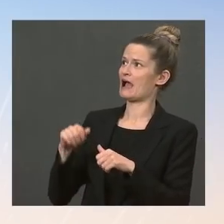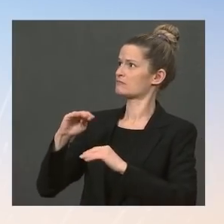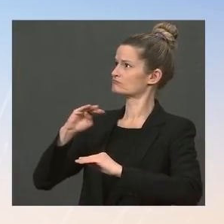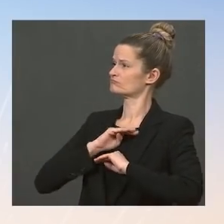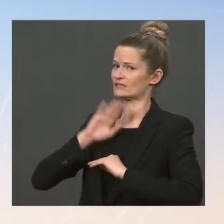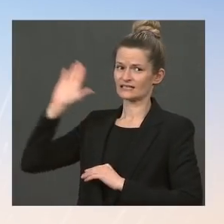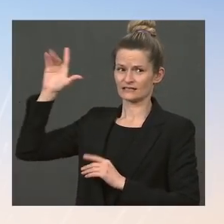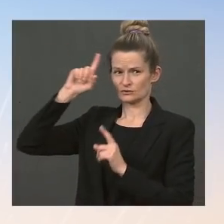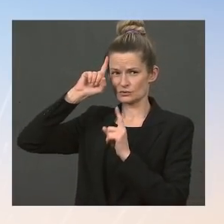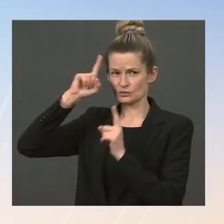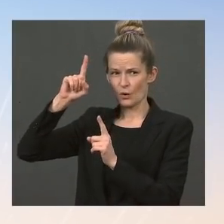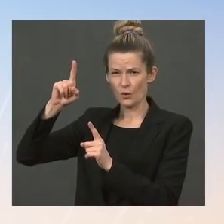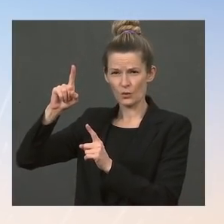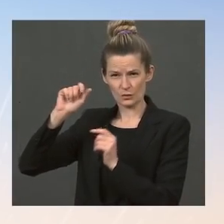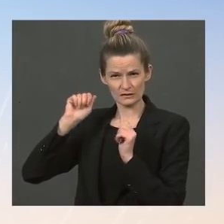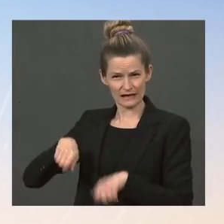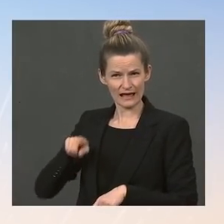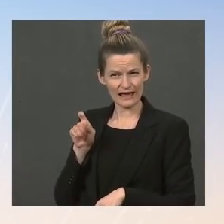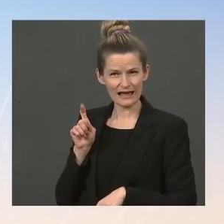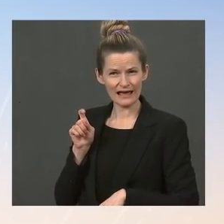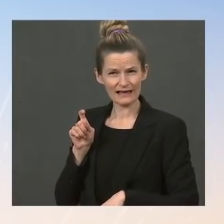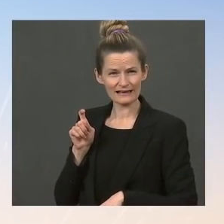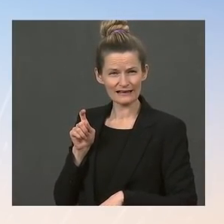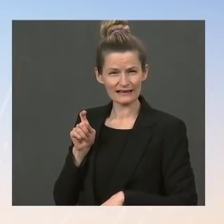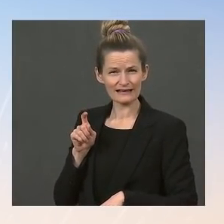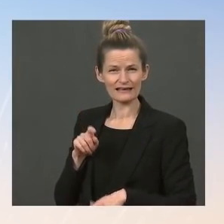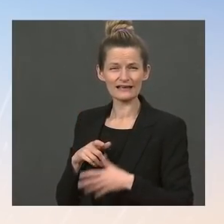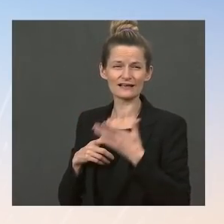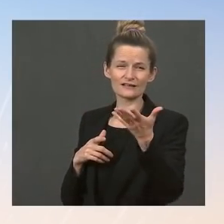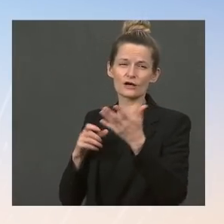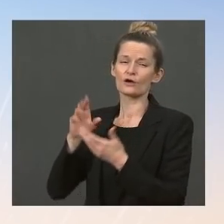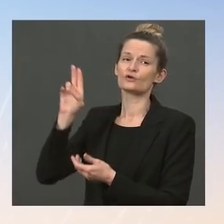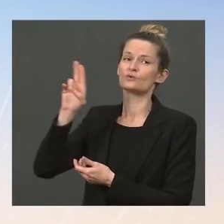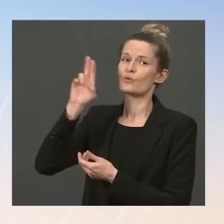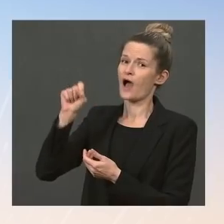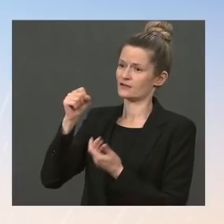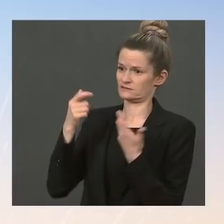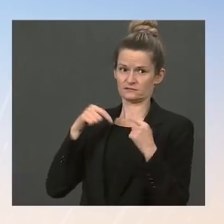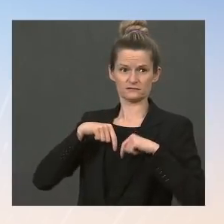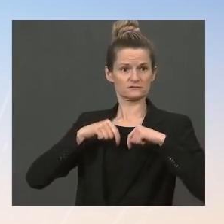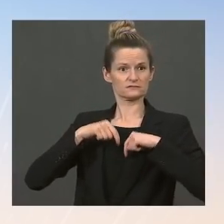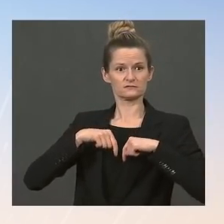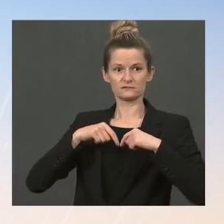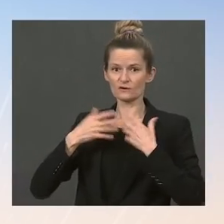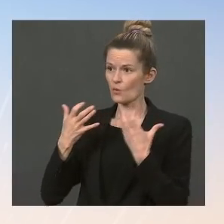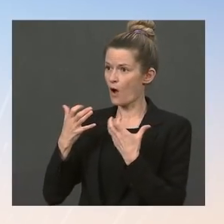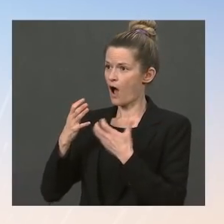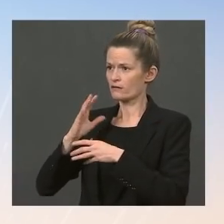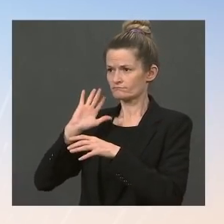kind of undermine the President's message that the United States wants to be a global leader on this? Ms. Psaki: Well, again, there's active litigation,